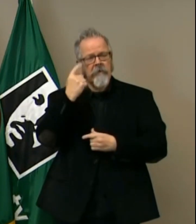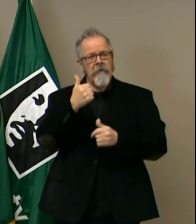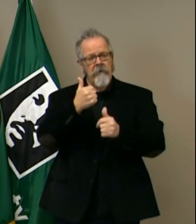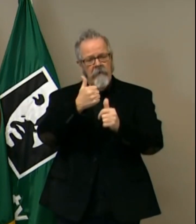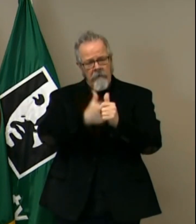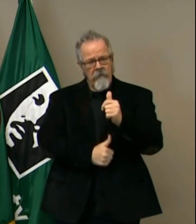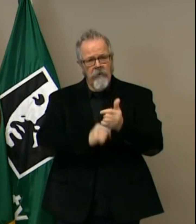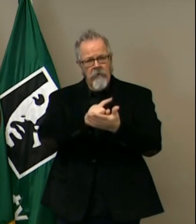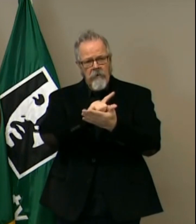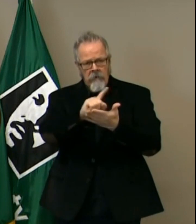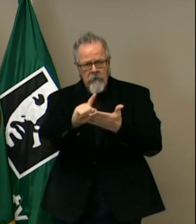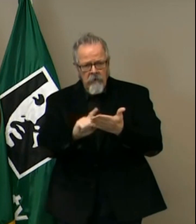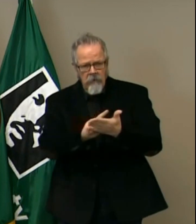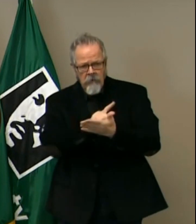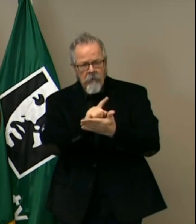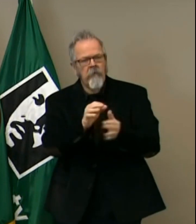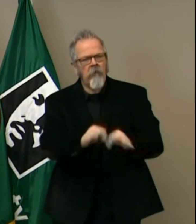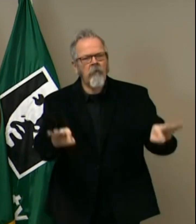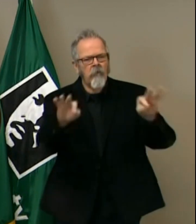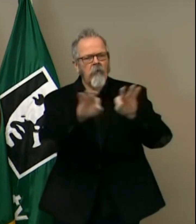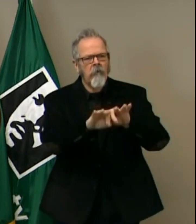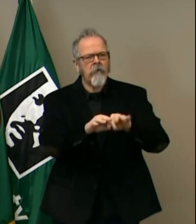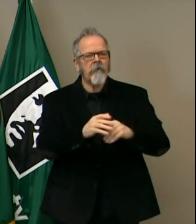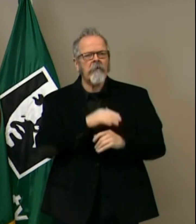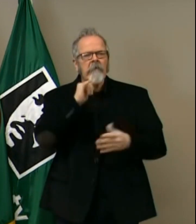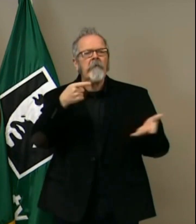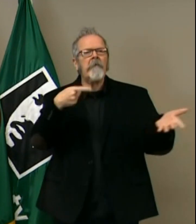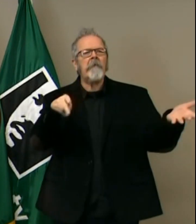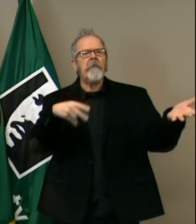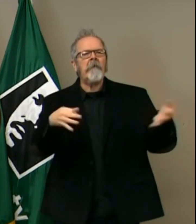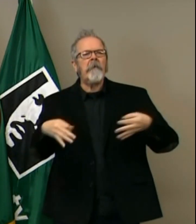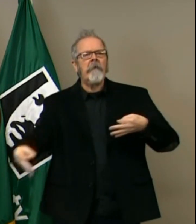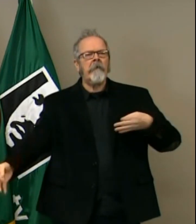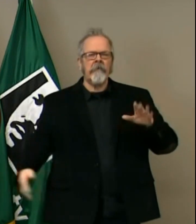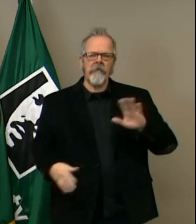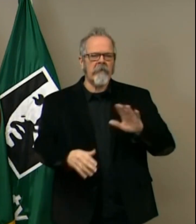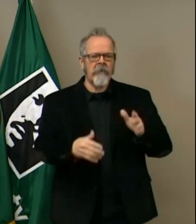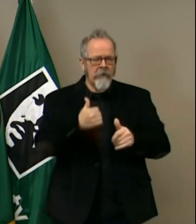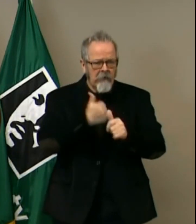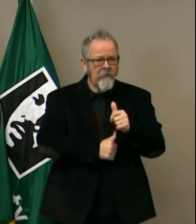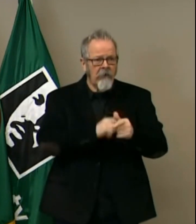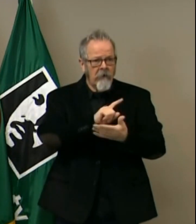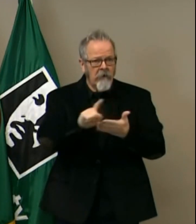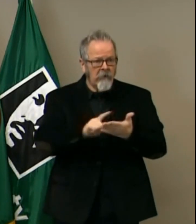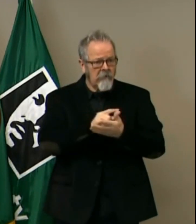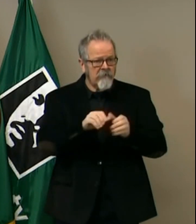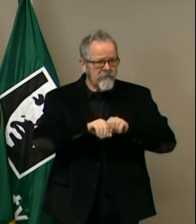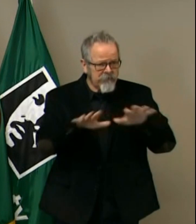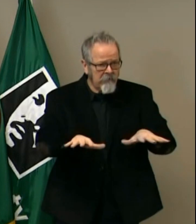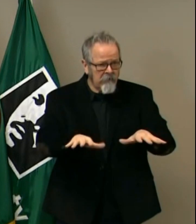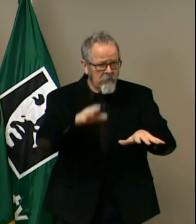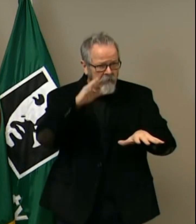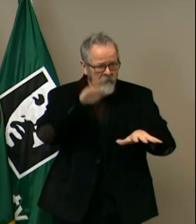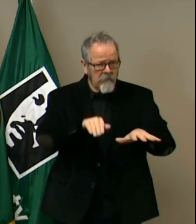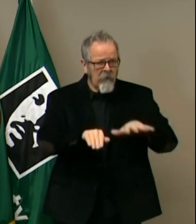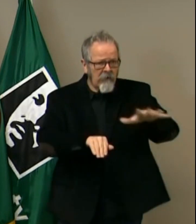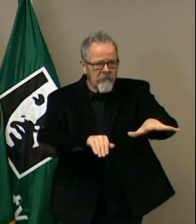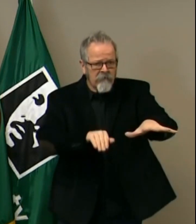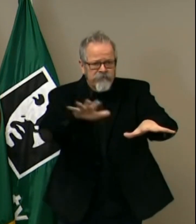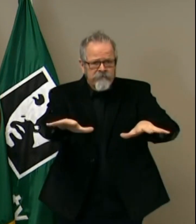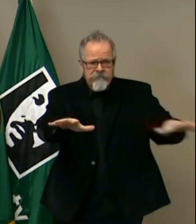extent and pace of this infestation this is our only weapon available to us right